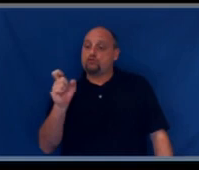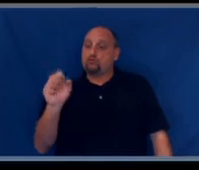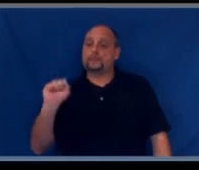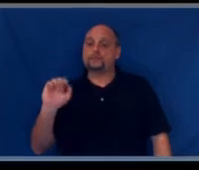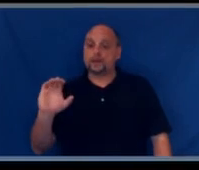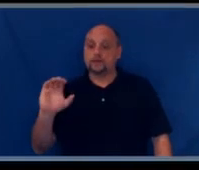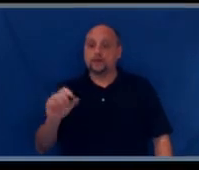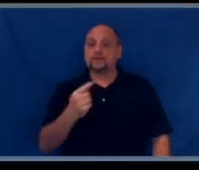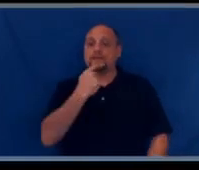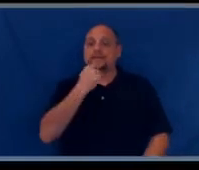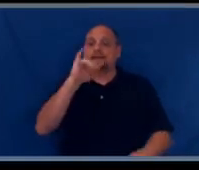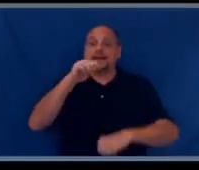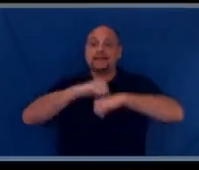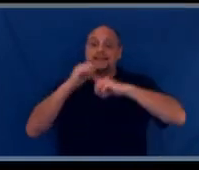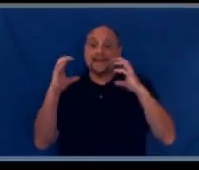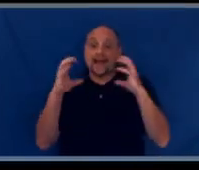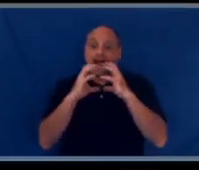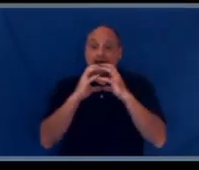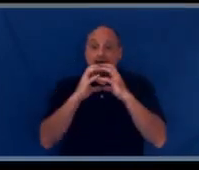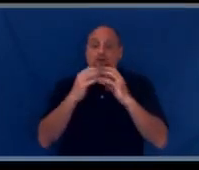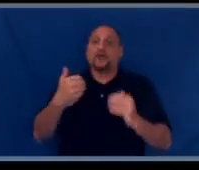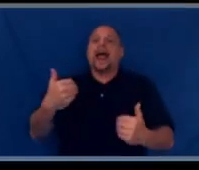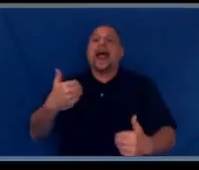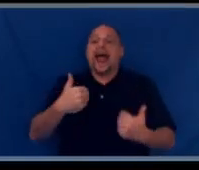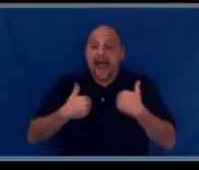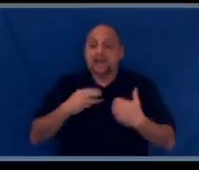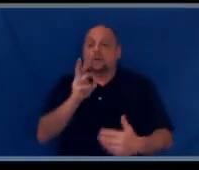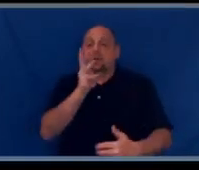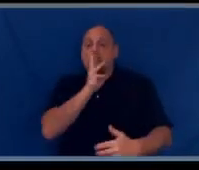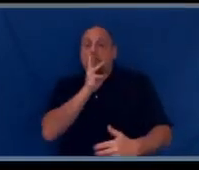INDICATES THAT THE ASTEROID HAS WATER BEARING MINERALS AND